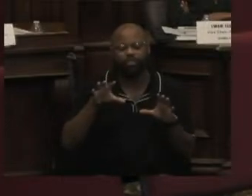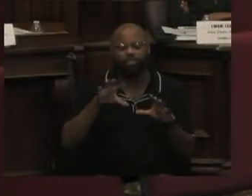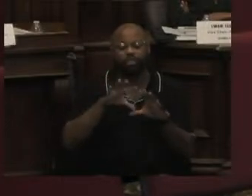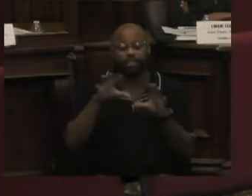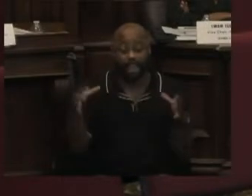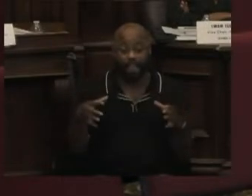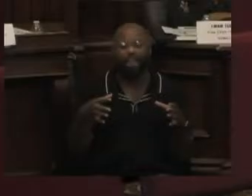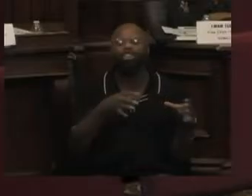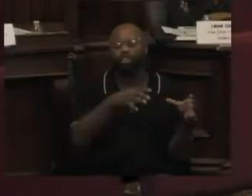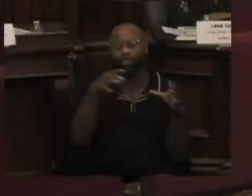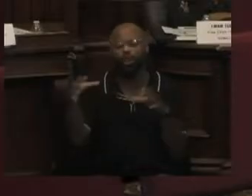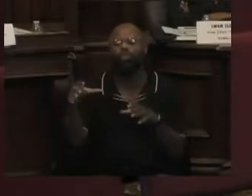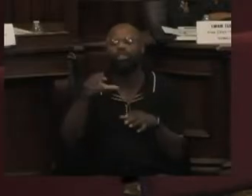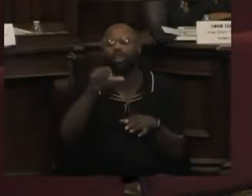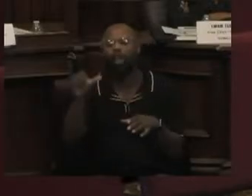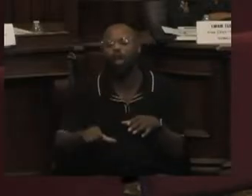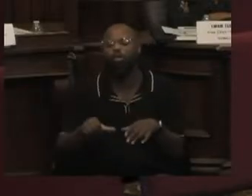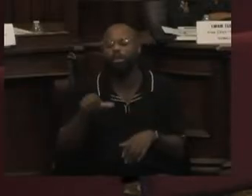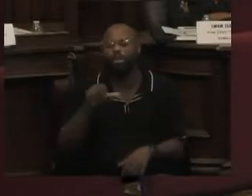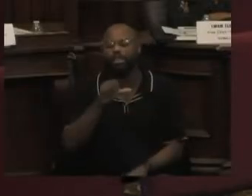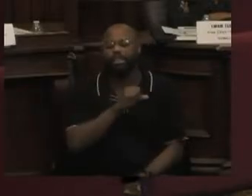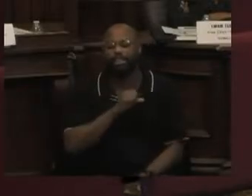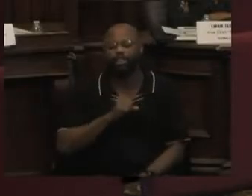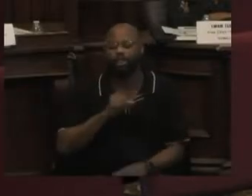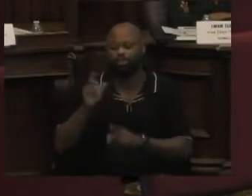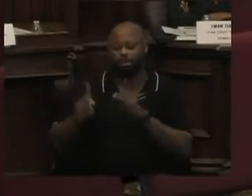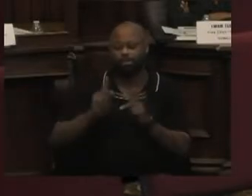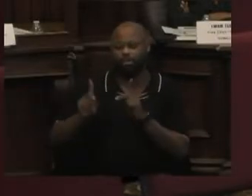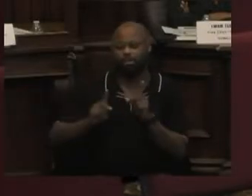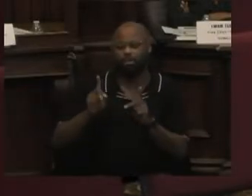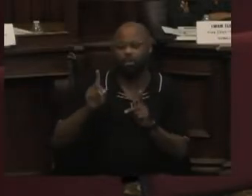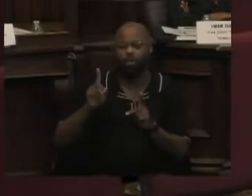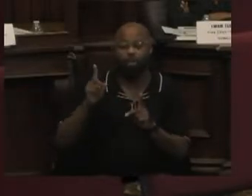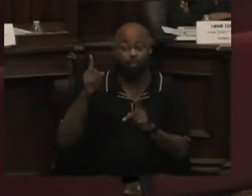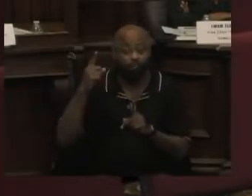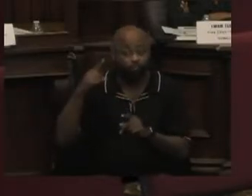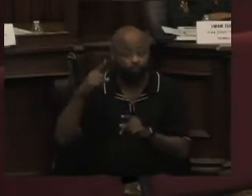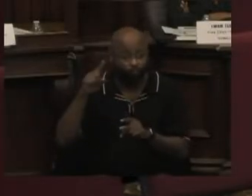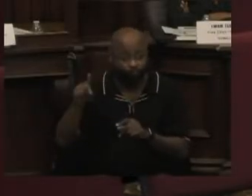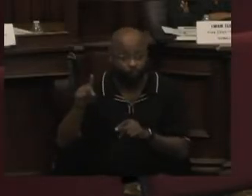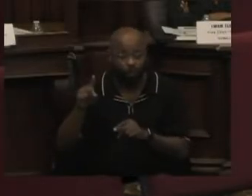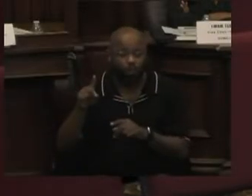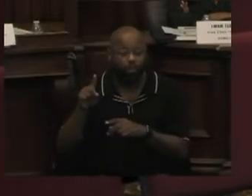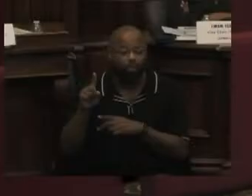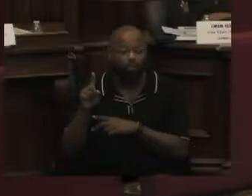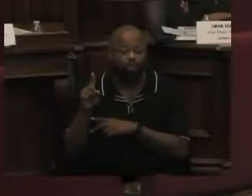of the delegation in that goes